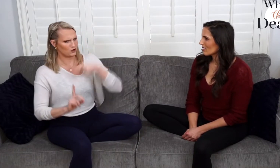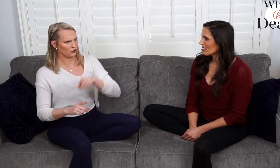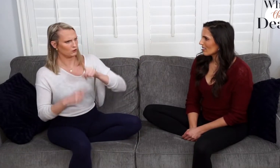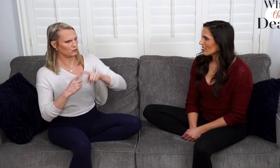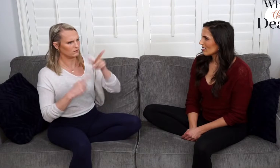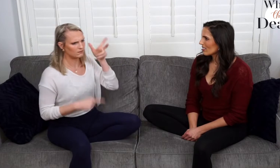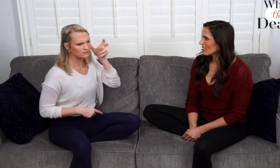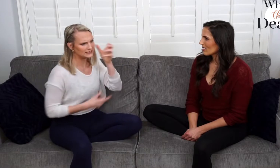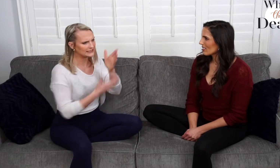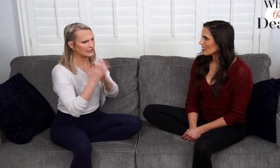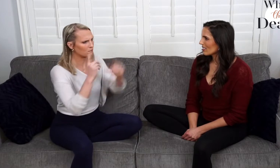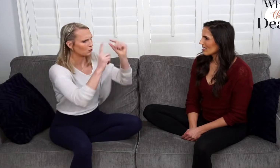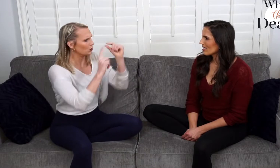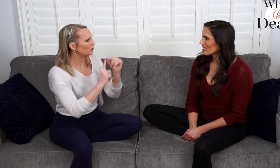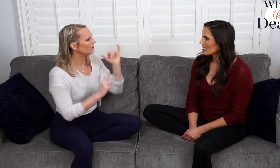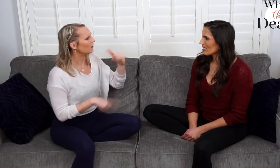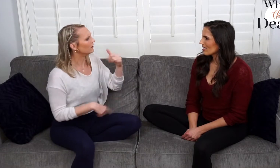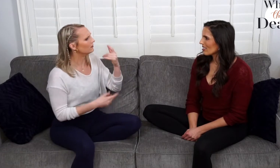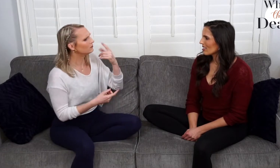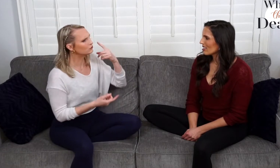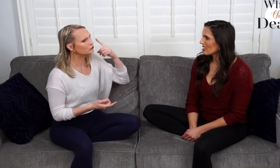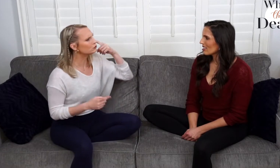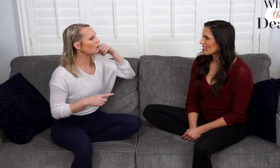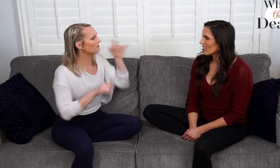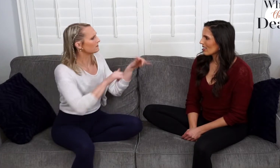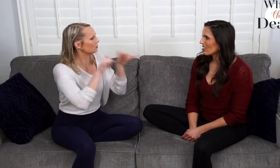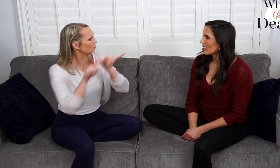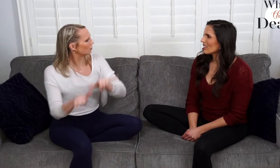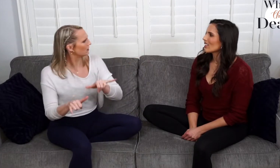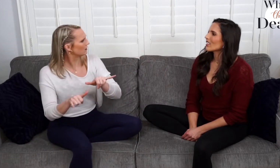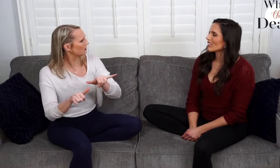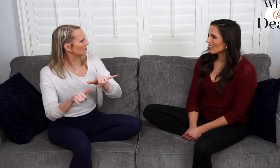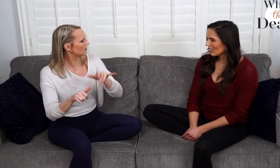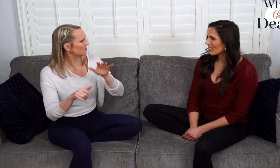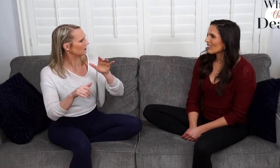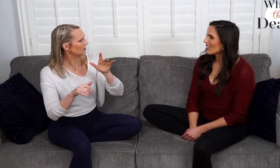for her to hear some of the terms that sound very similar.